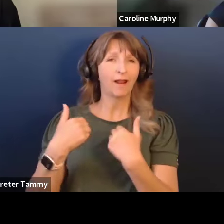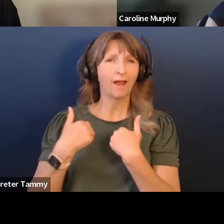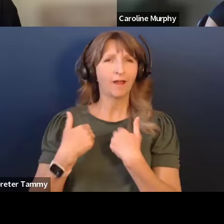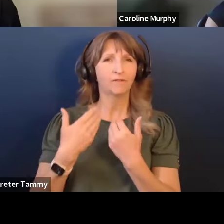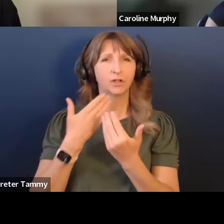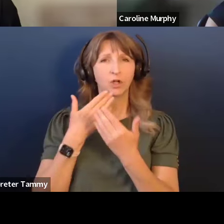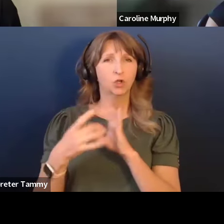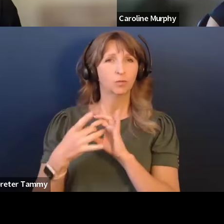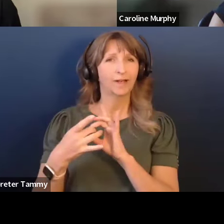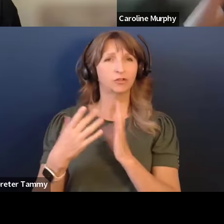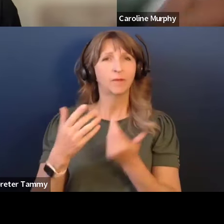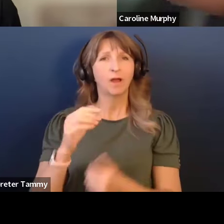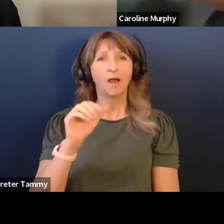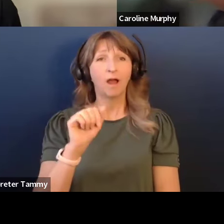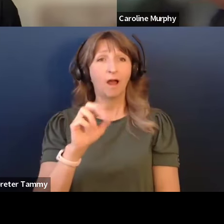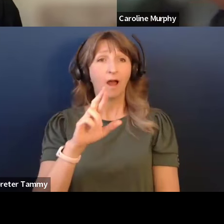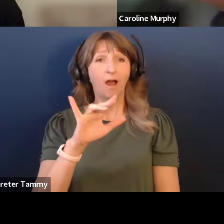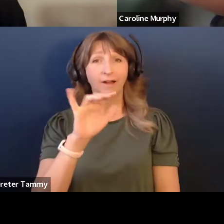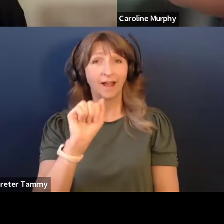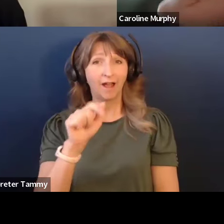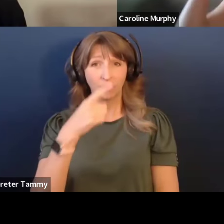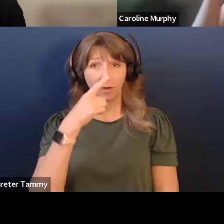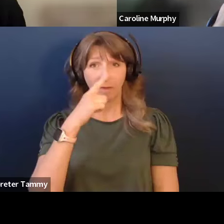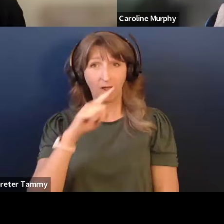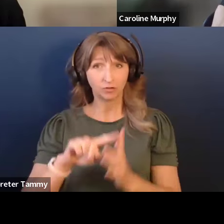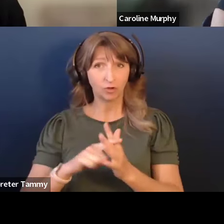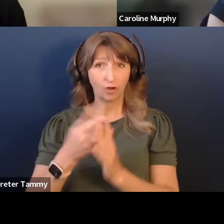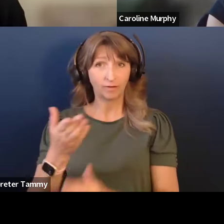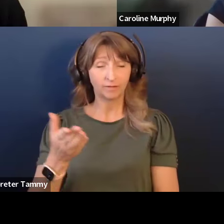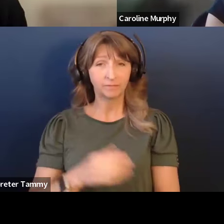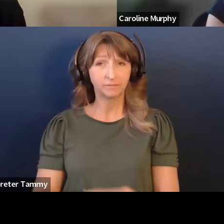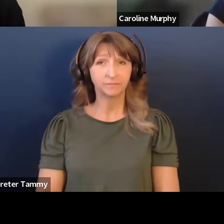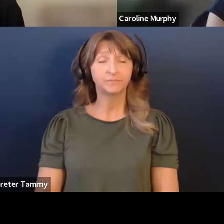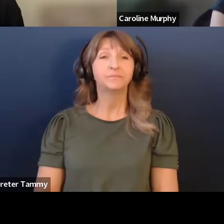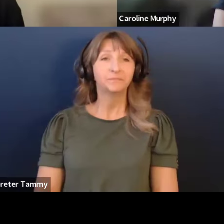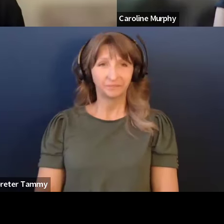Ariya, can you kick us off? >> Ariya: Yes, absolutely!